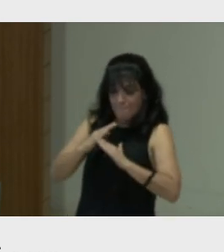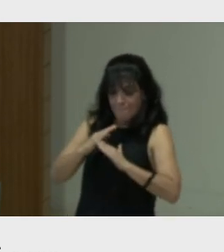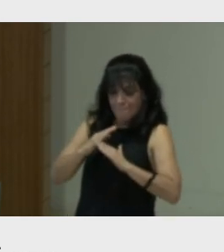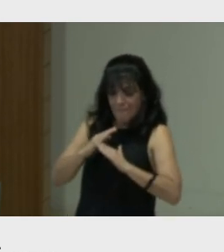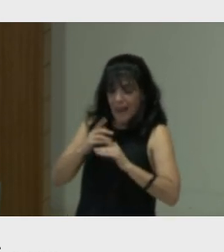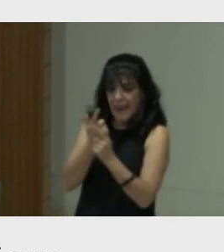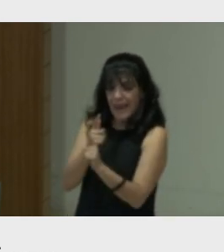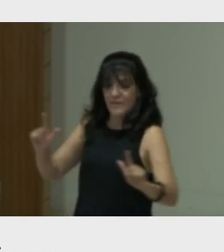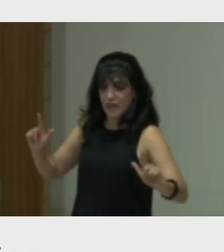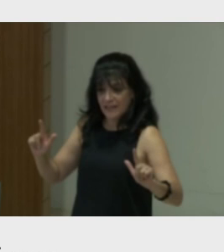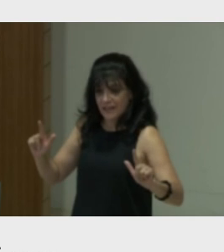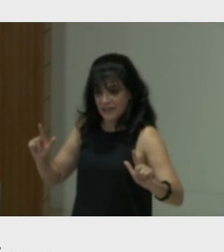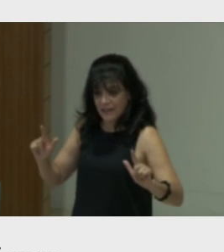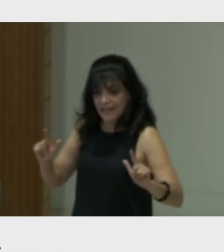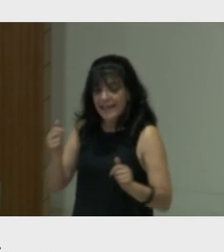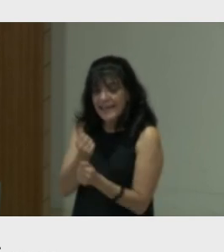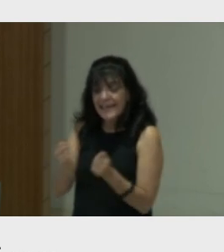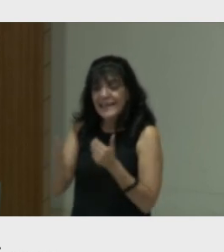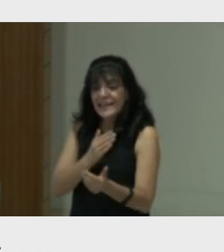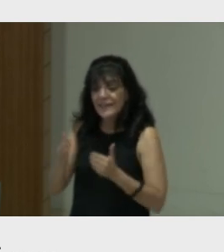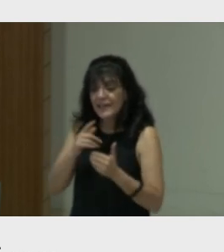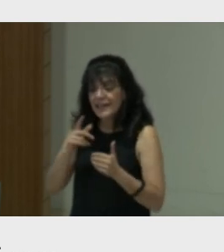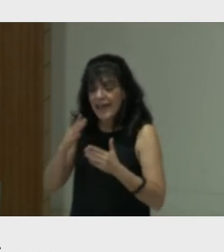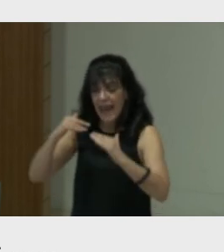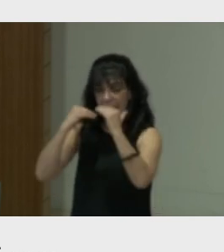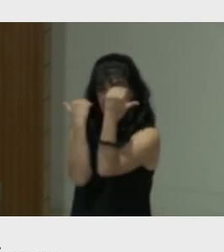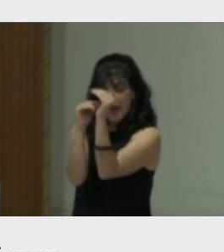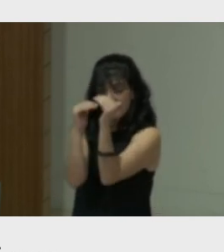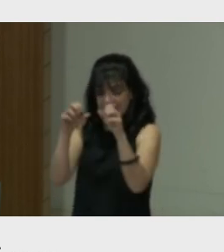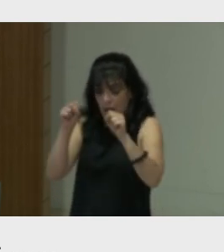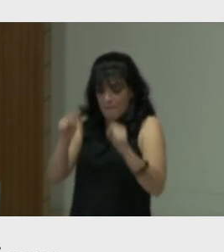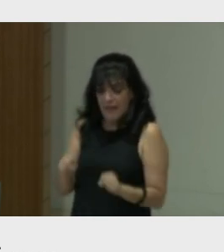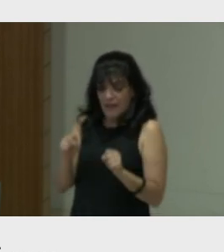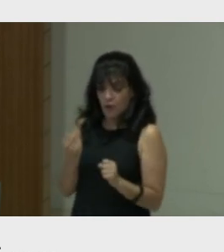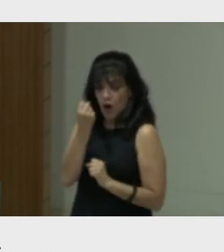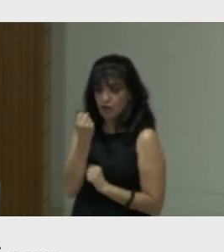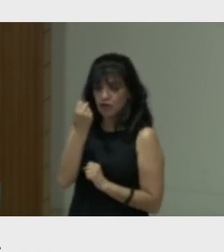which, in fact, even occasionally limits their ability to understand, or to want